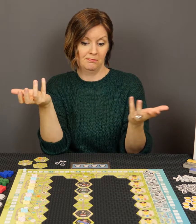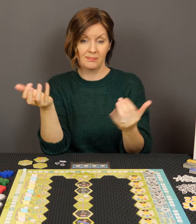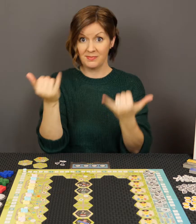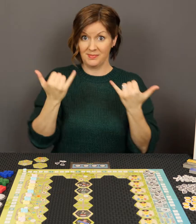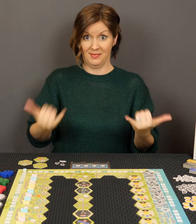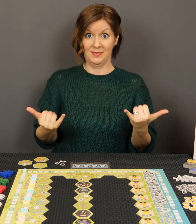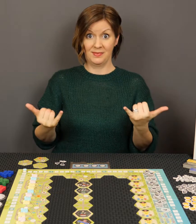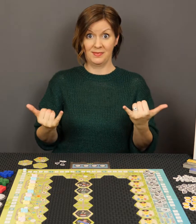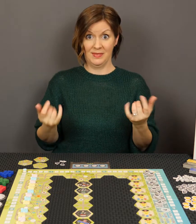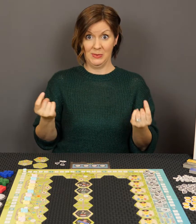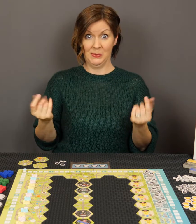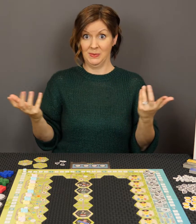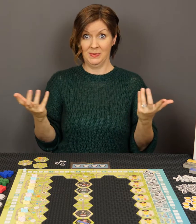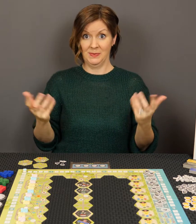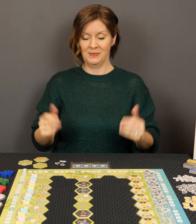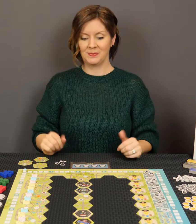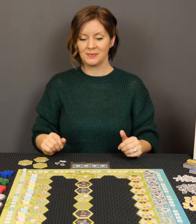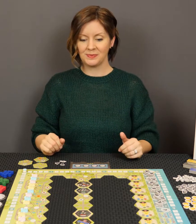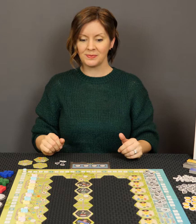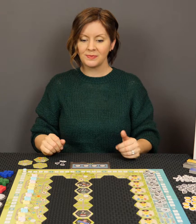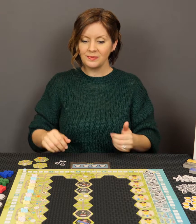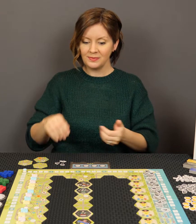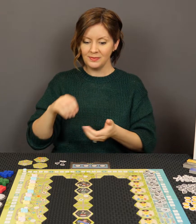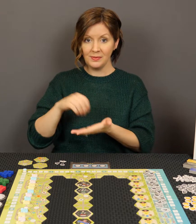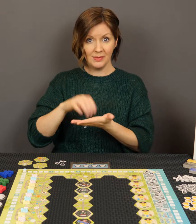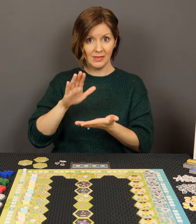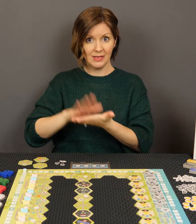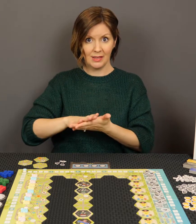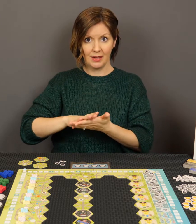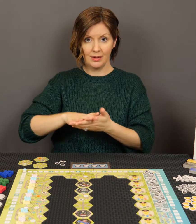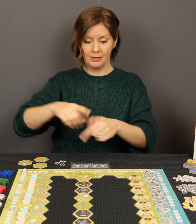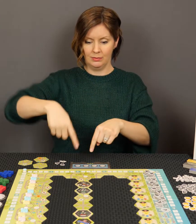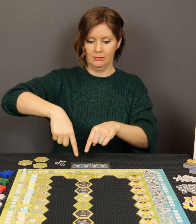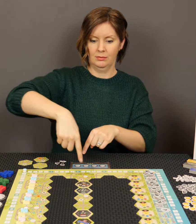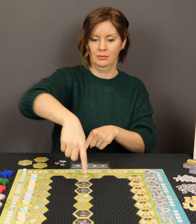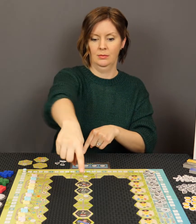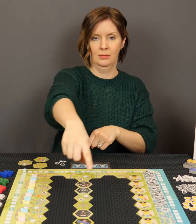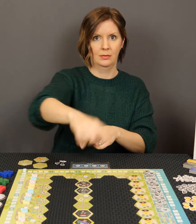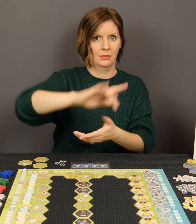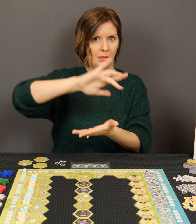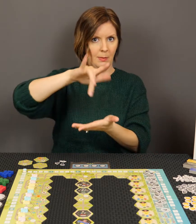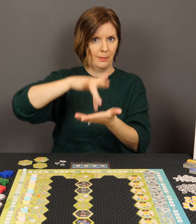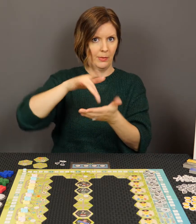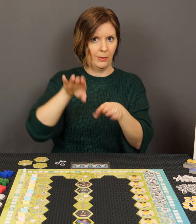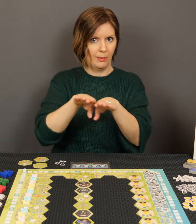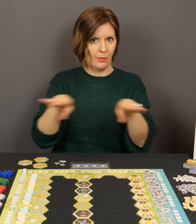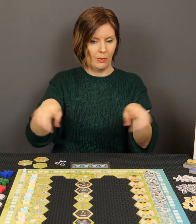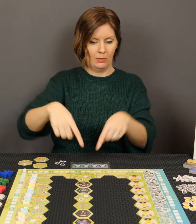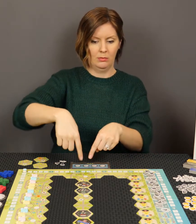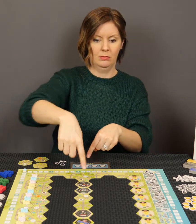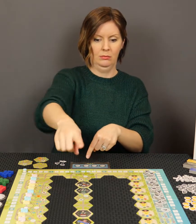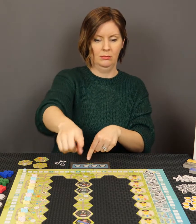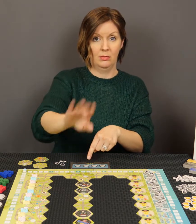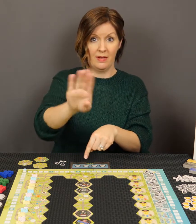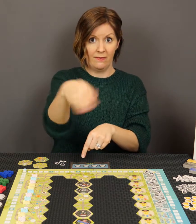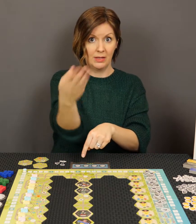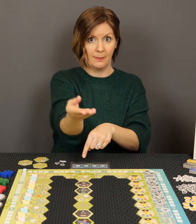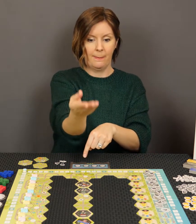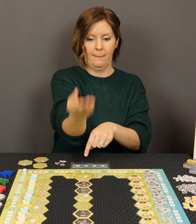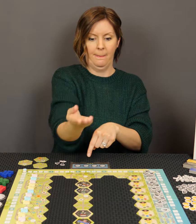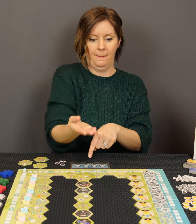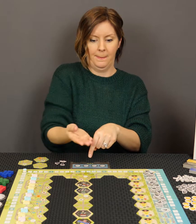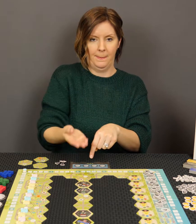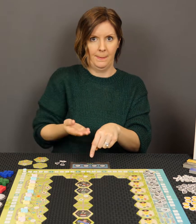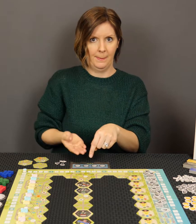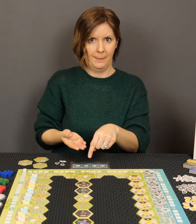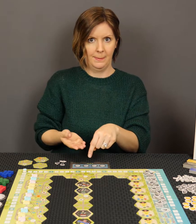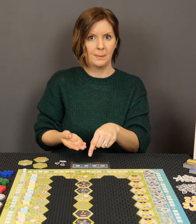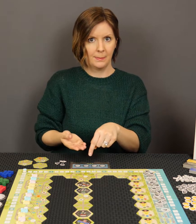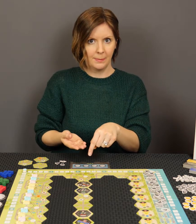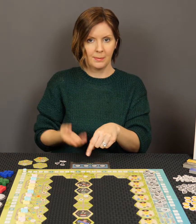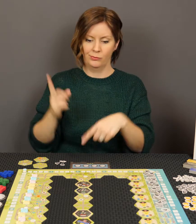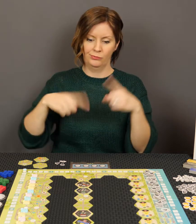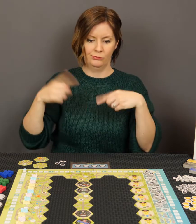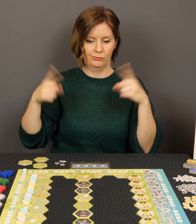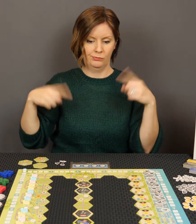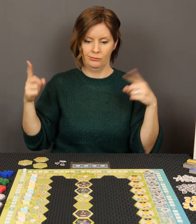Then, you put them all down in the middle of the board, face up, like this,